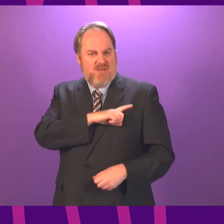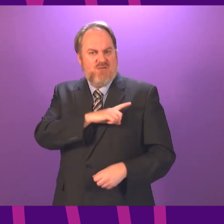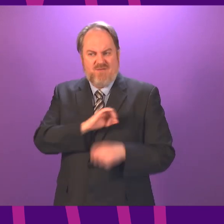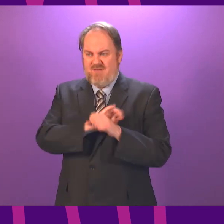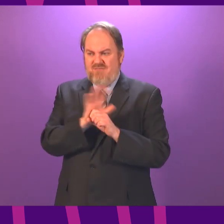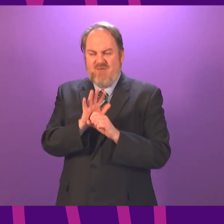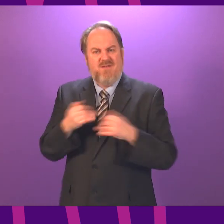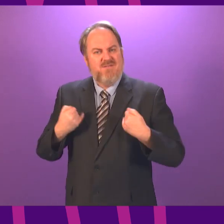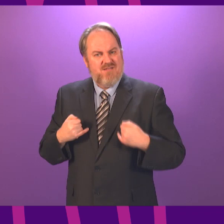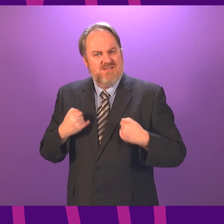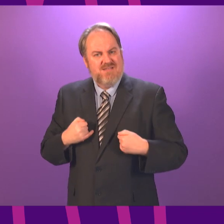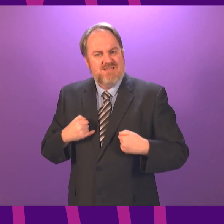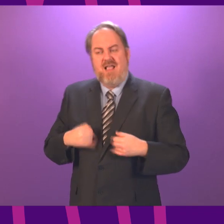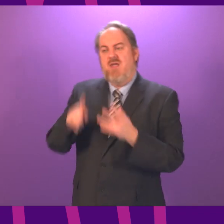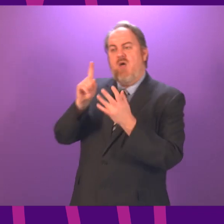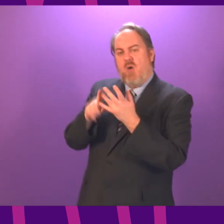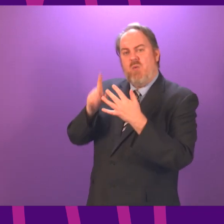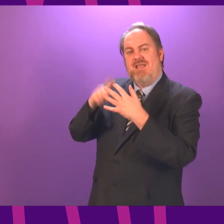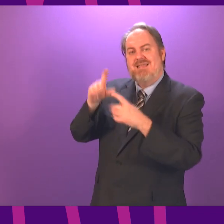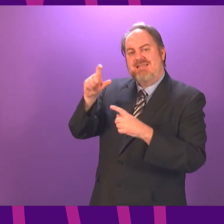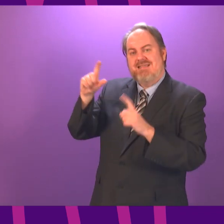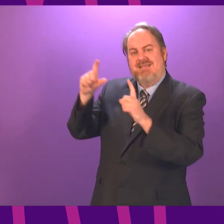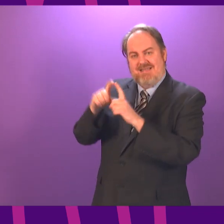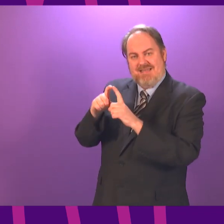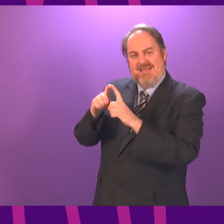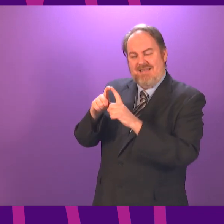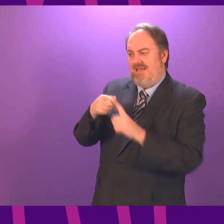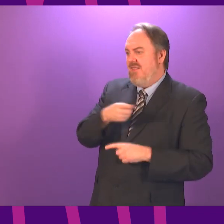of restrictions that the OECD put on the ability of its staff to travel overseas. However,